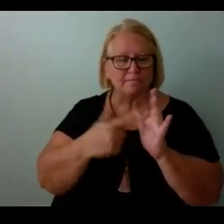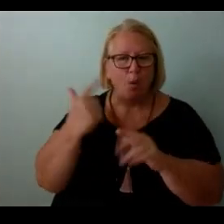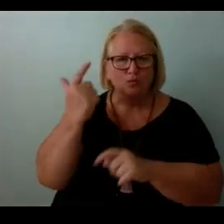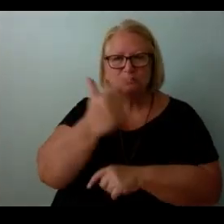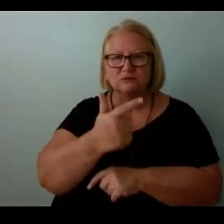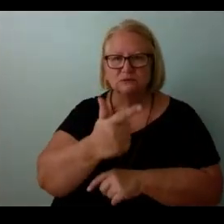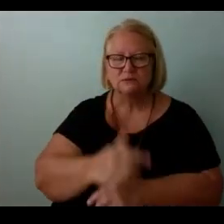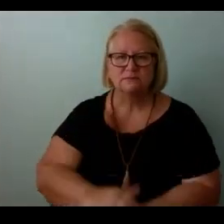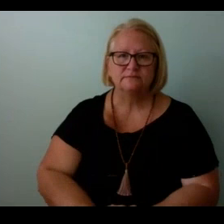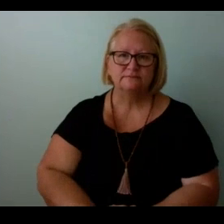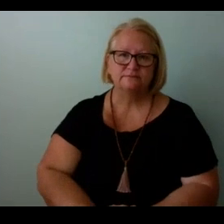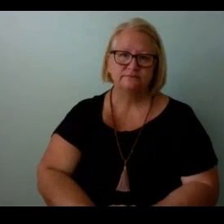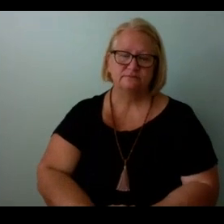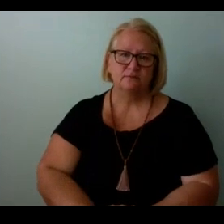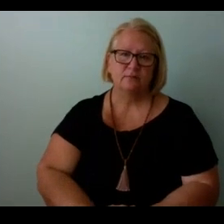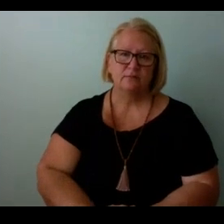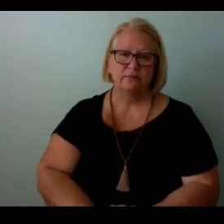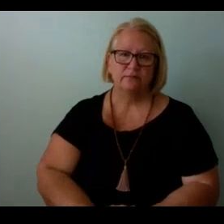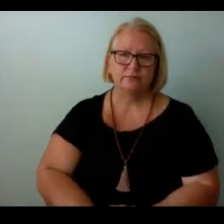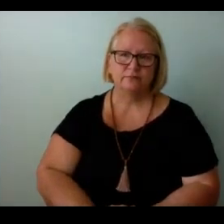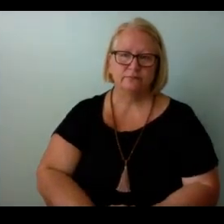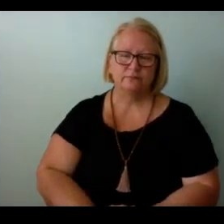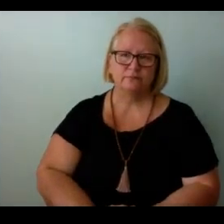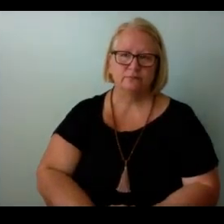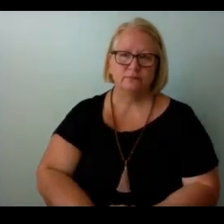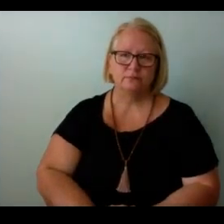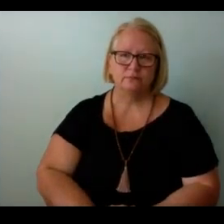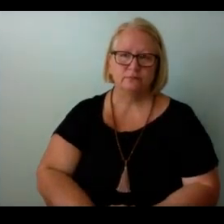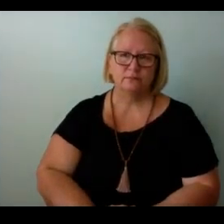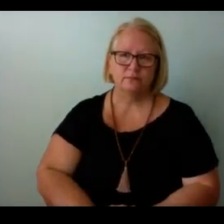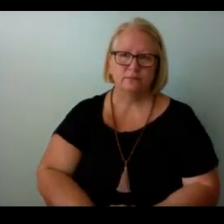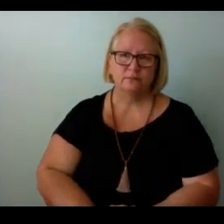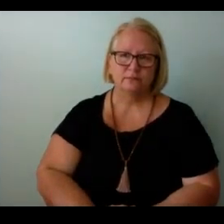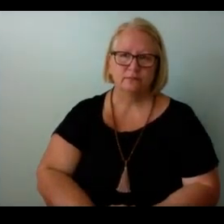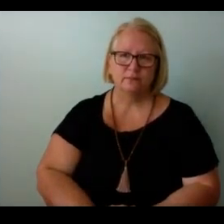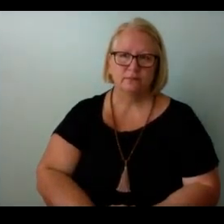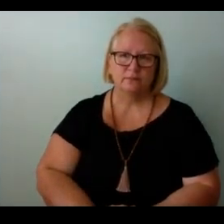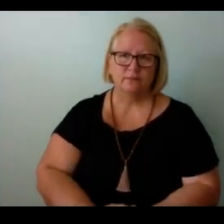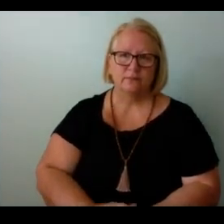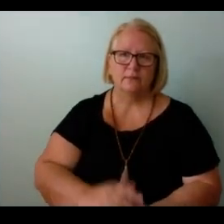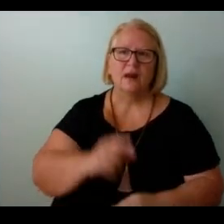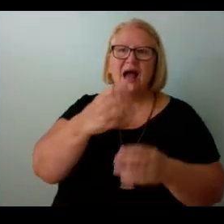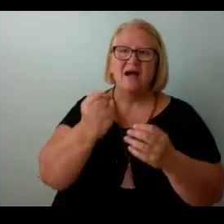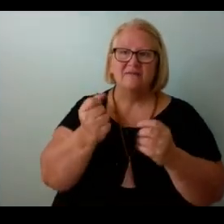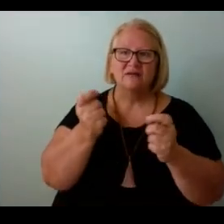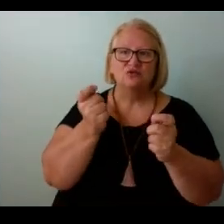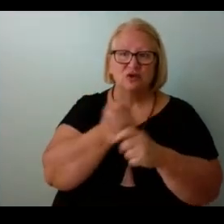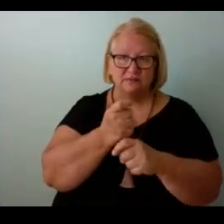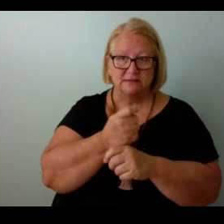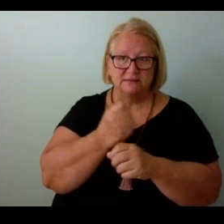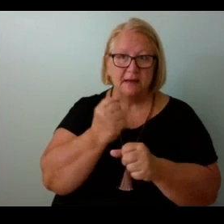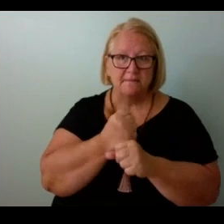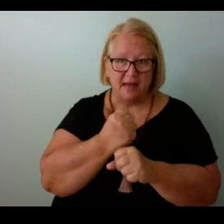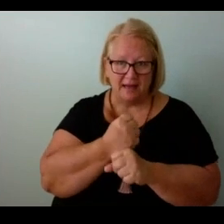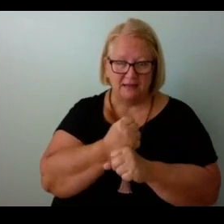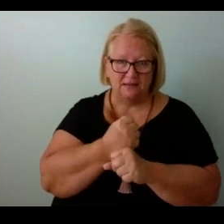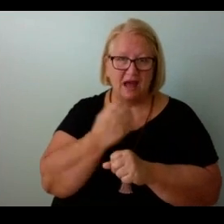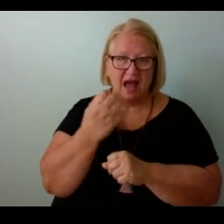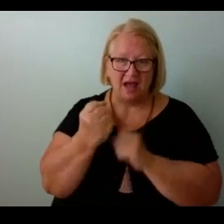So there are adjustments made to those measures depending on where people are is the short answer.